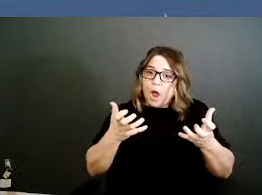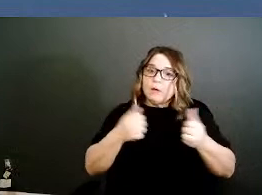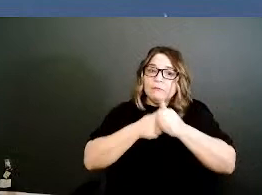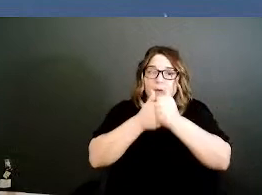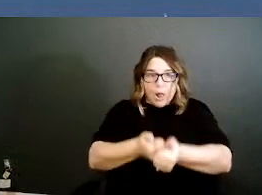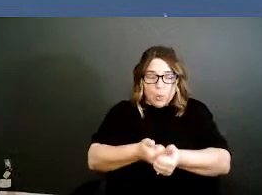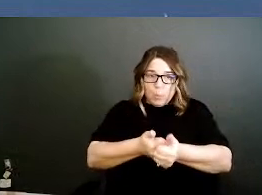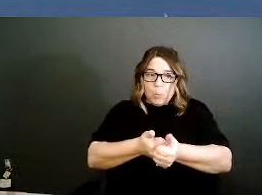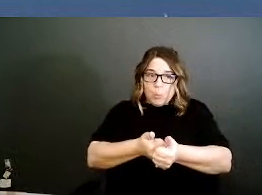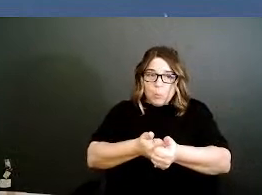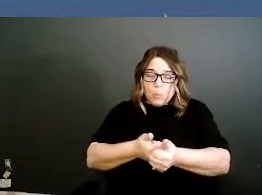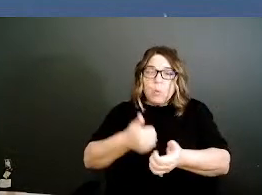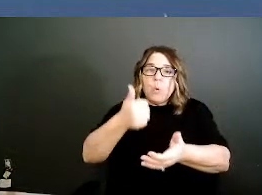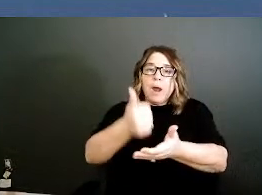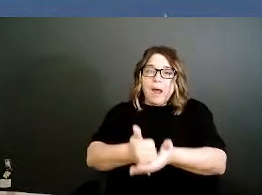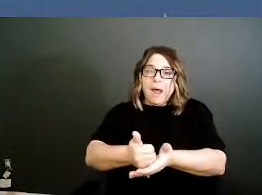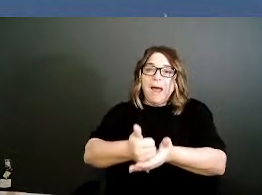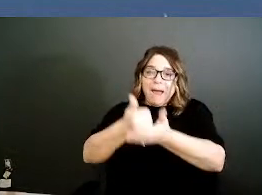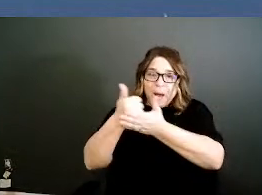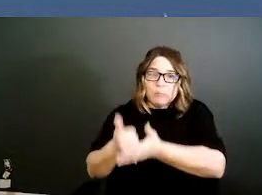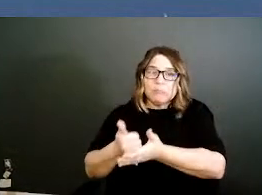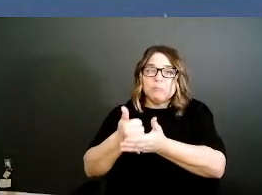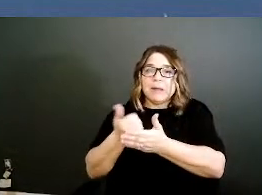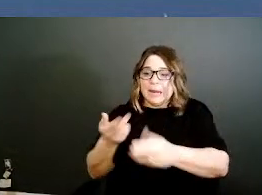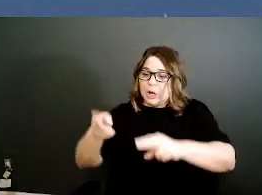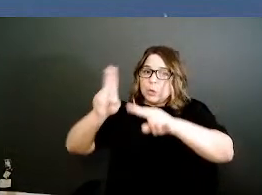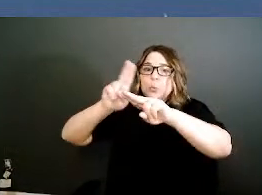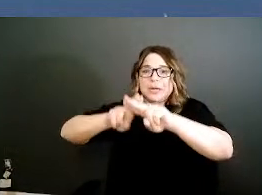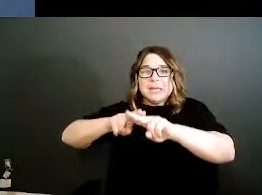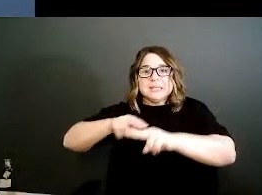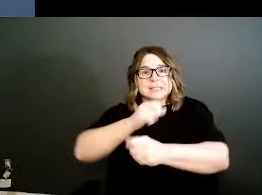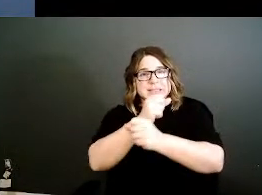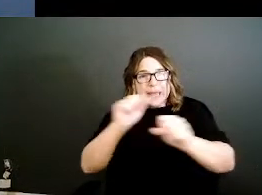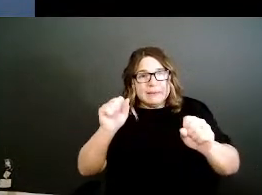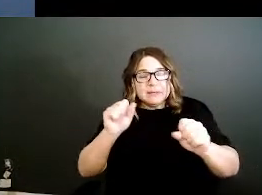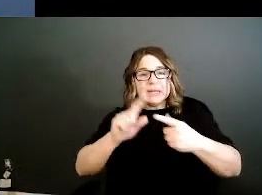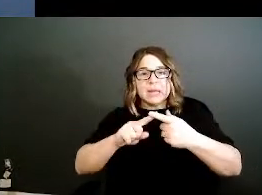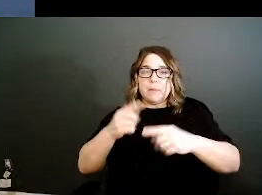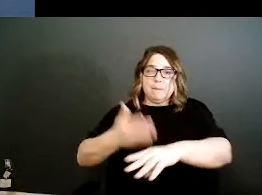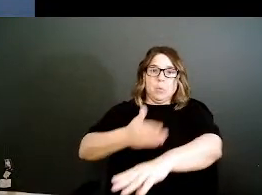THANK YOU. SPEAKER 82, ASHLEY CARLSON